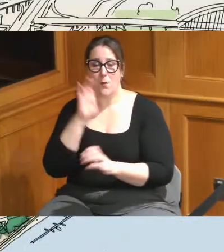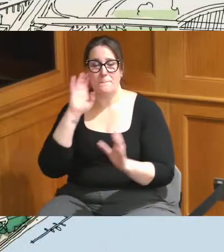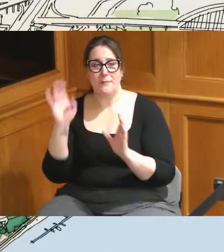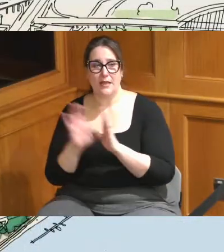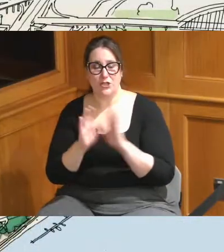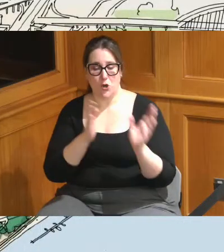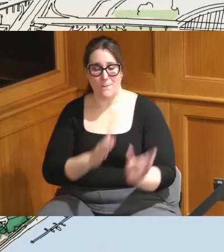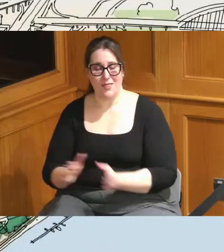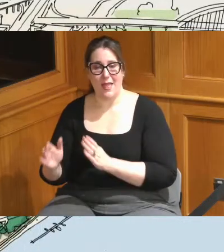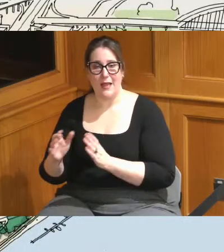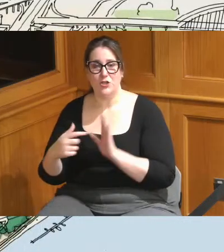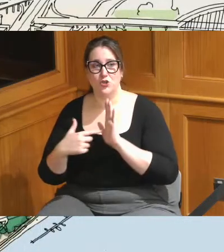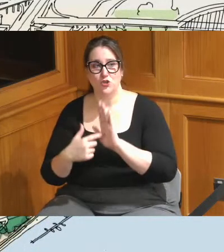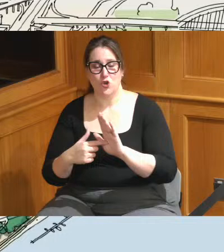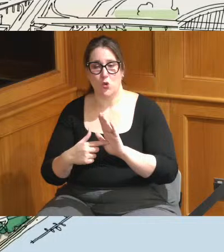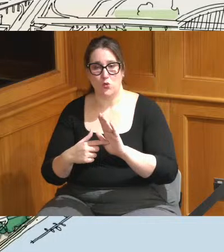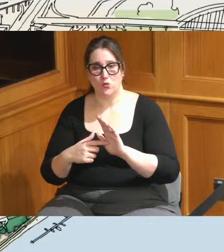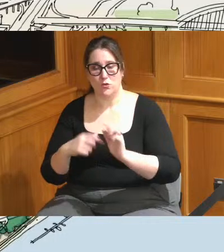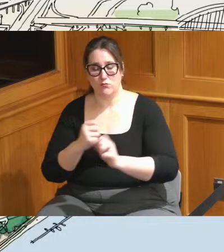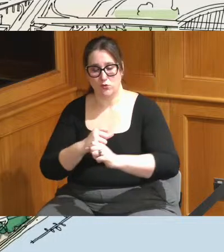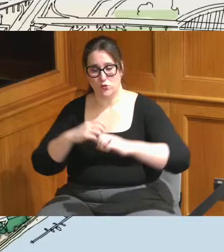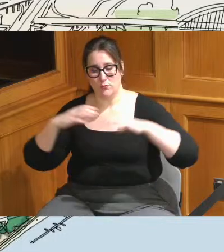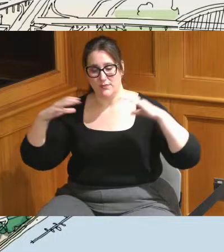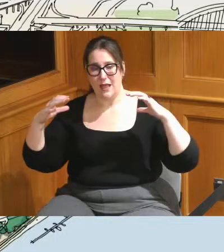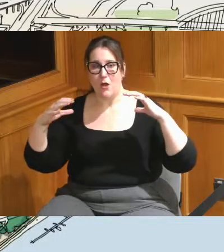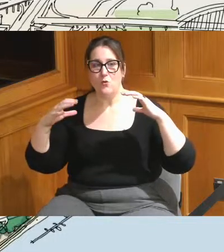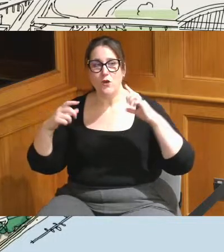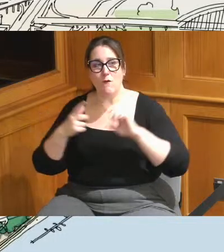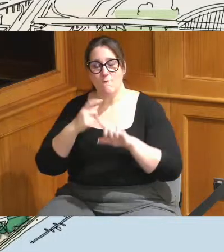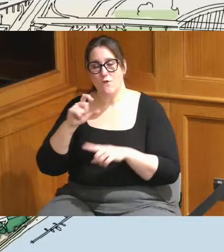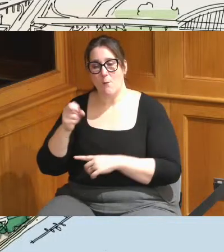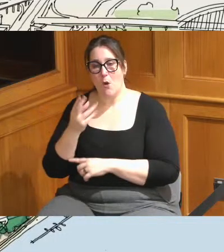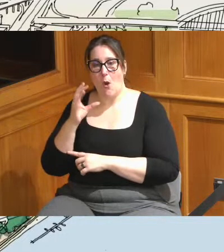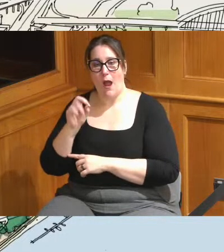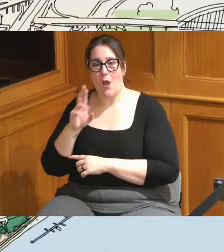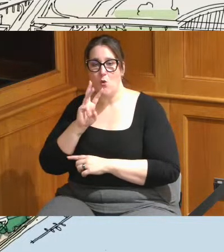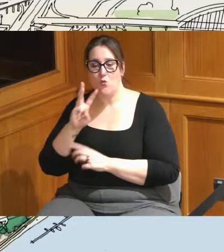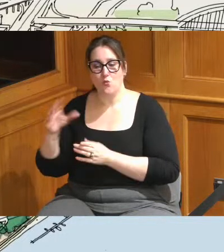this illustration zooms out high above the Ohio River looking back towards downtown and it now